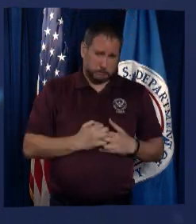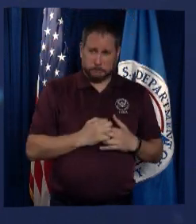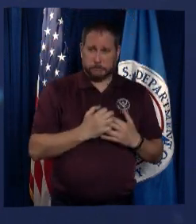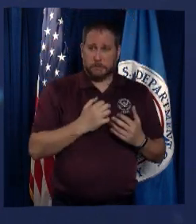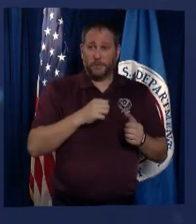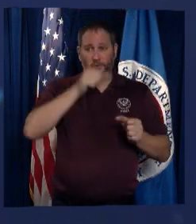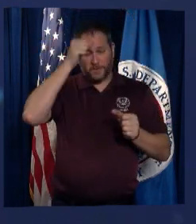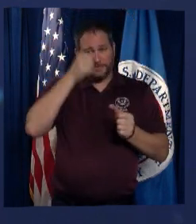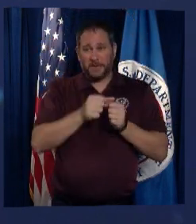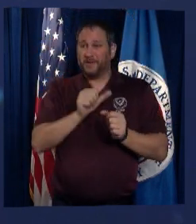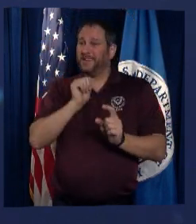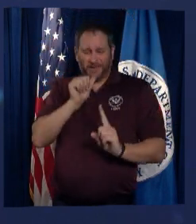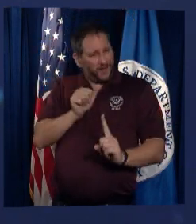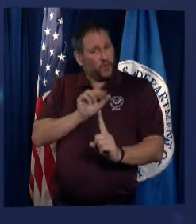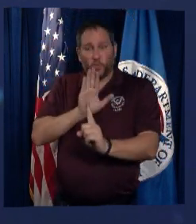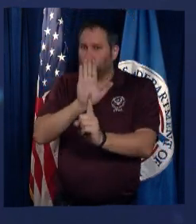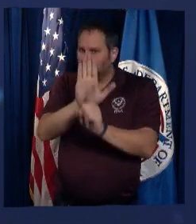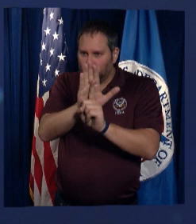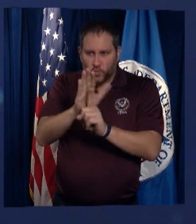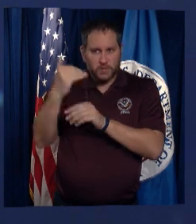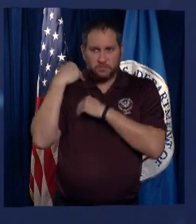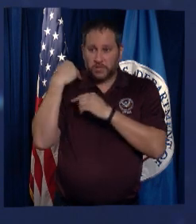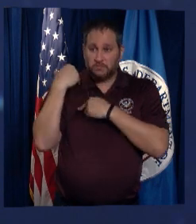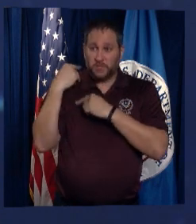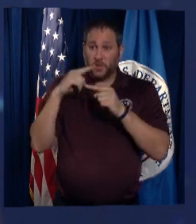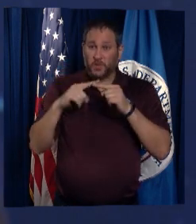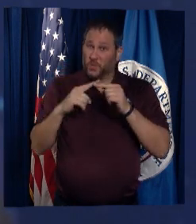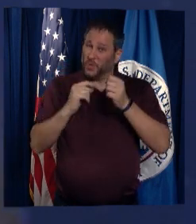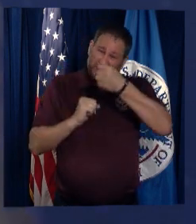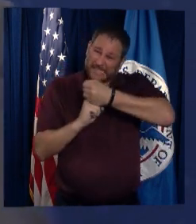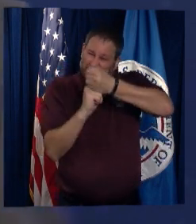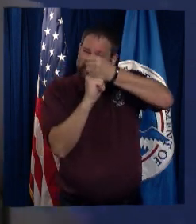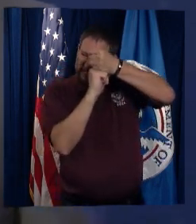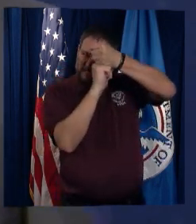constellations of your communities will orient you and give you direction and